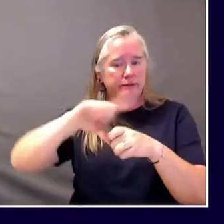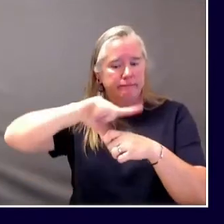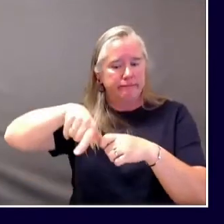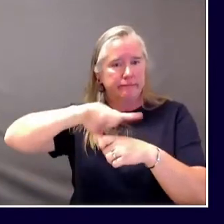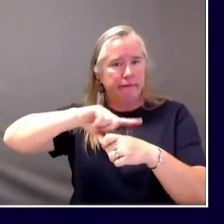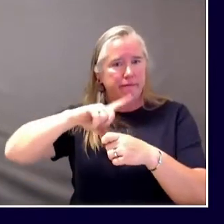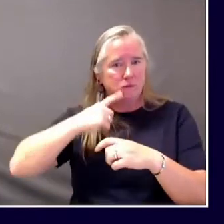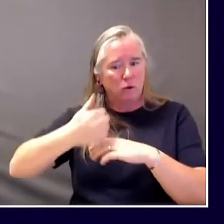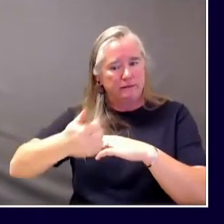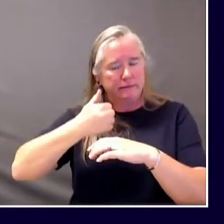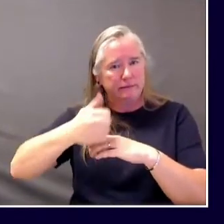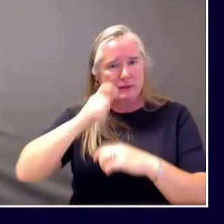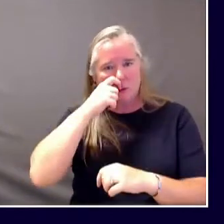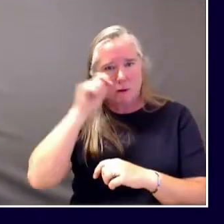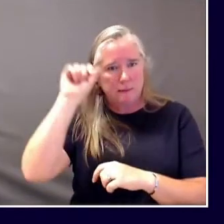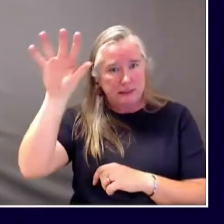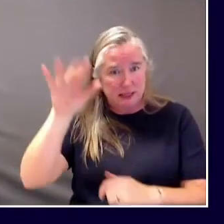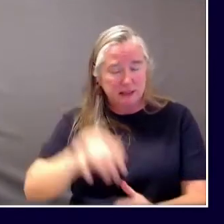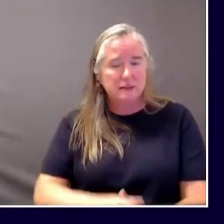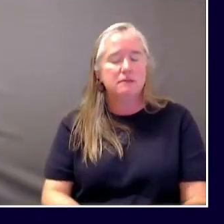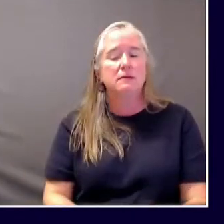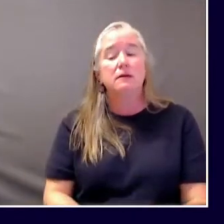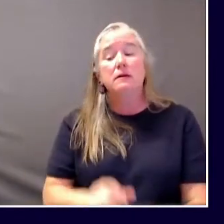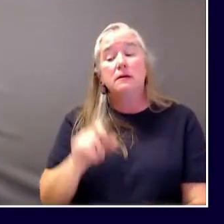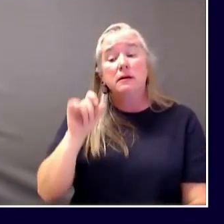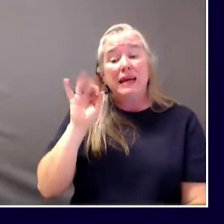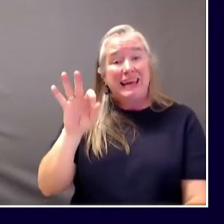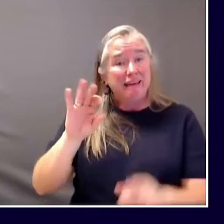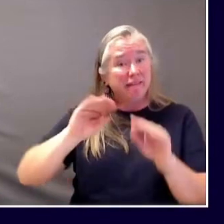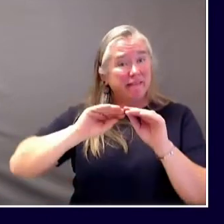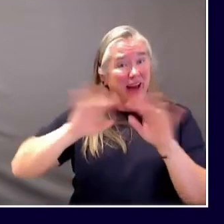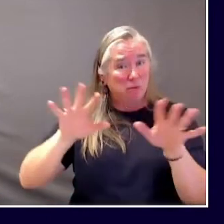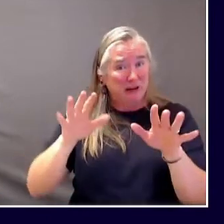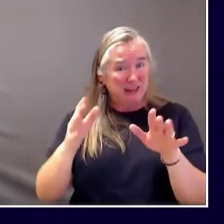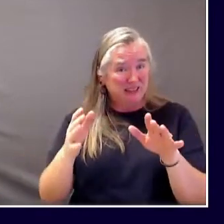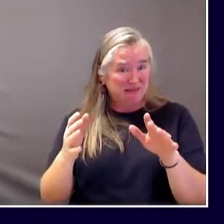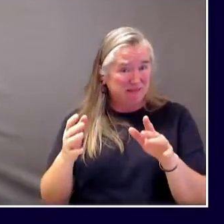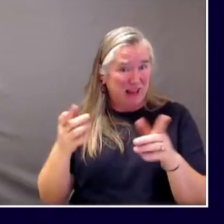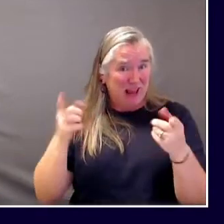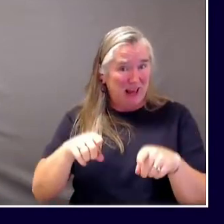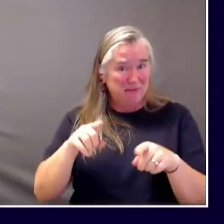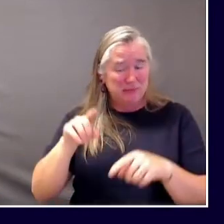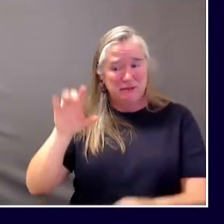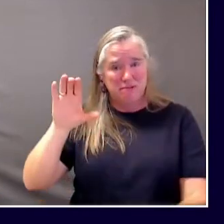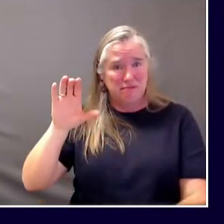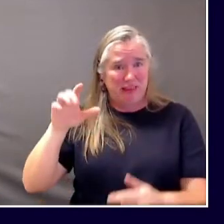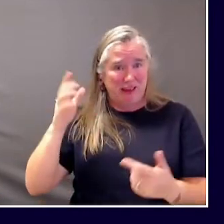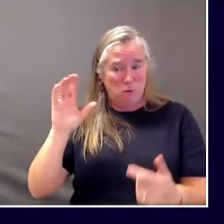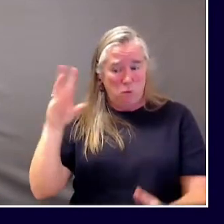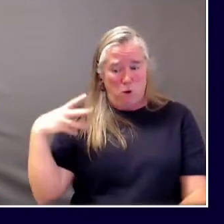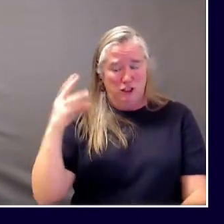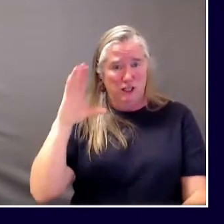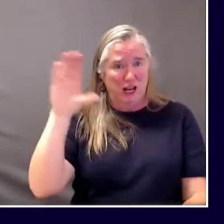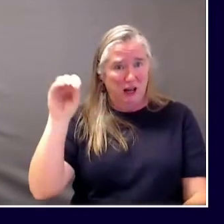should not break a in this area or at one of our schools is